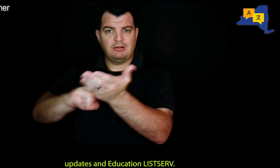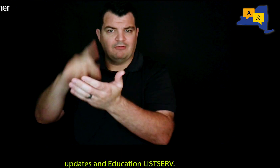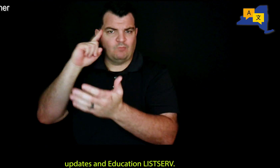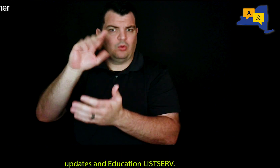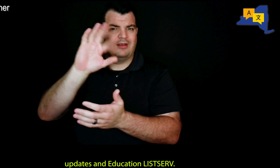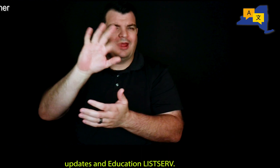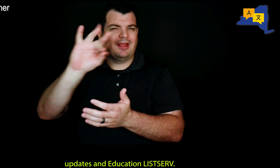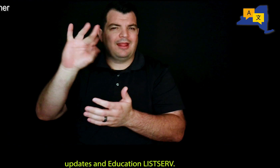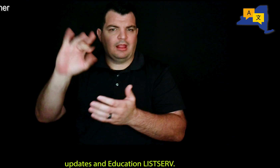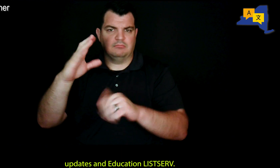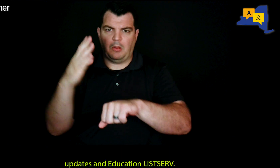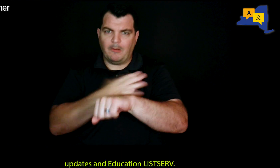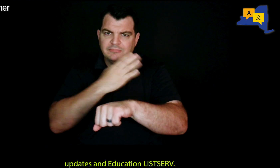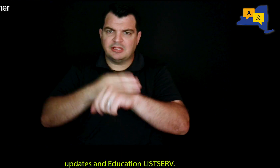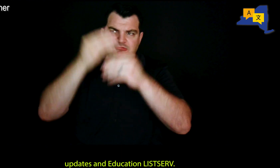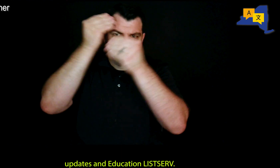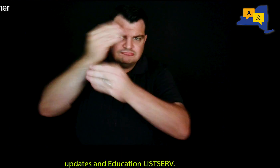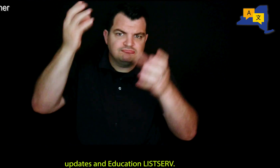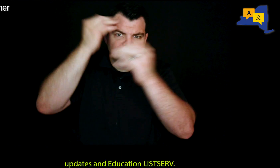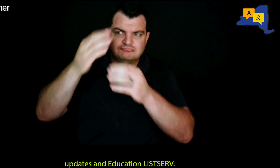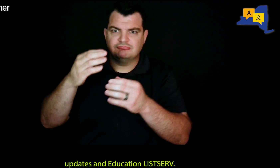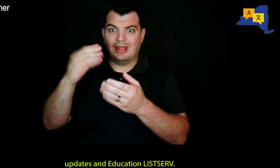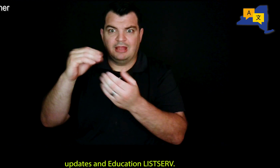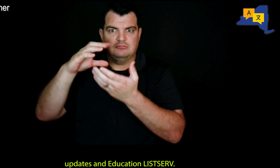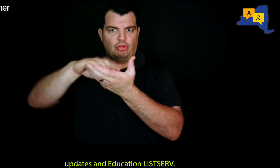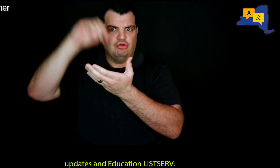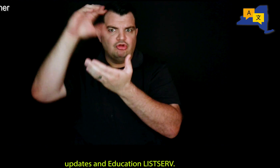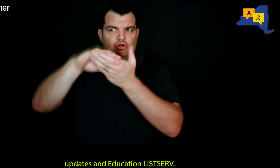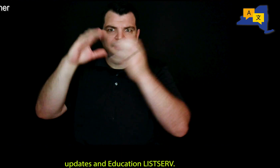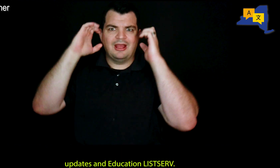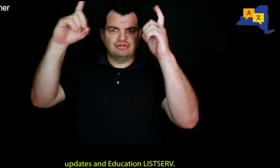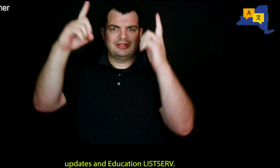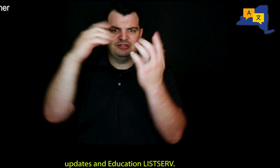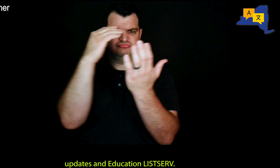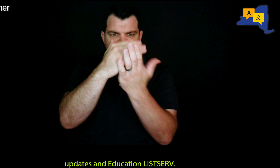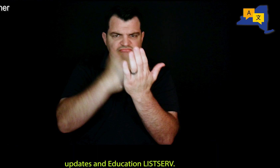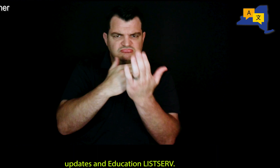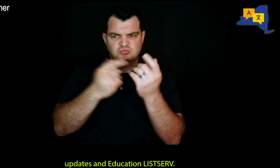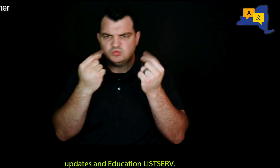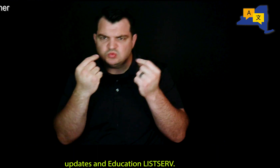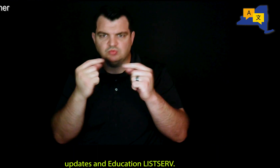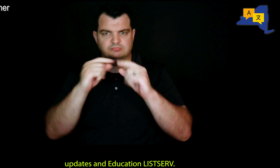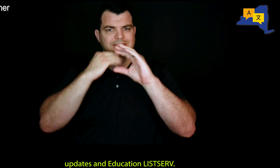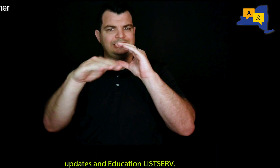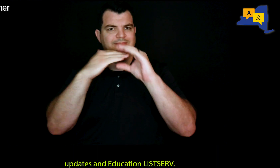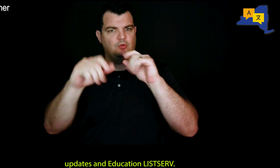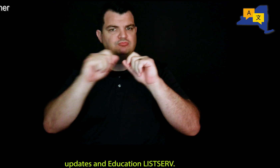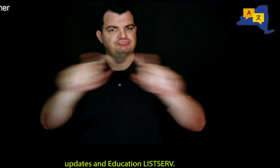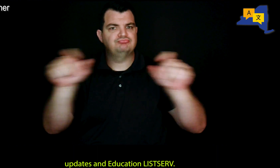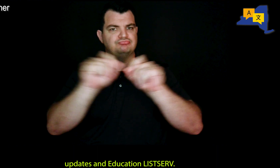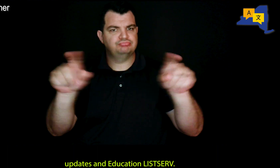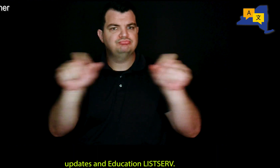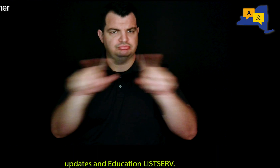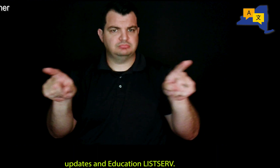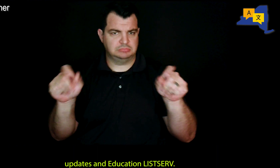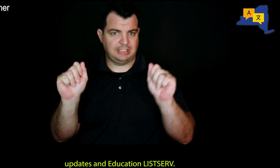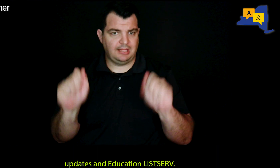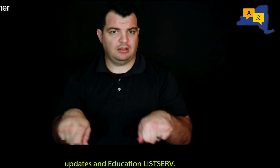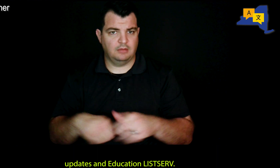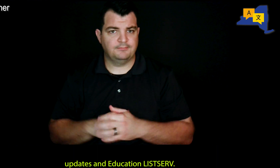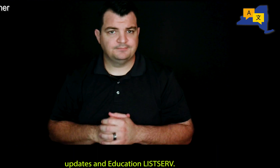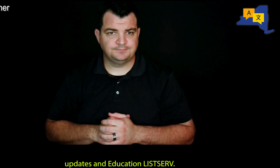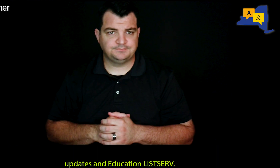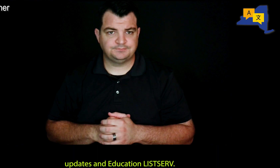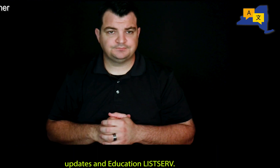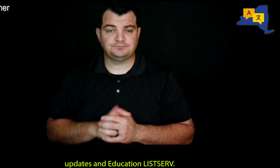updates and Education LISTSERV.